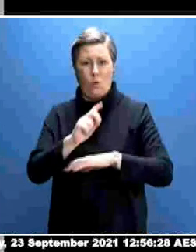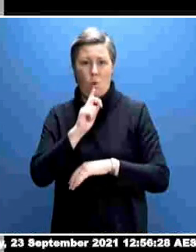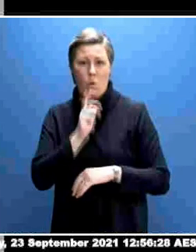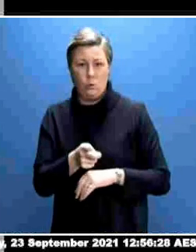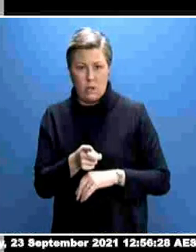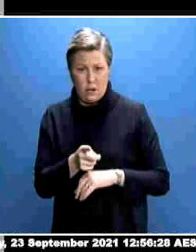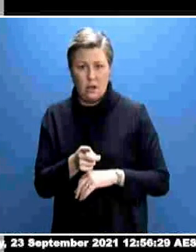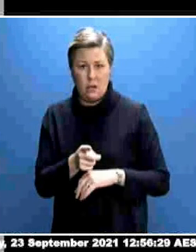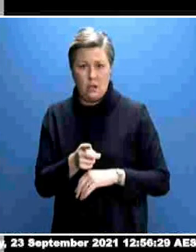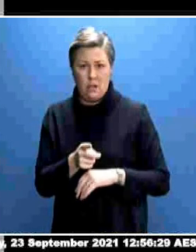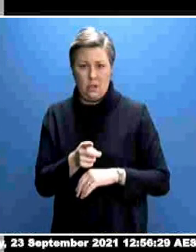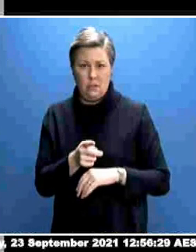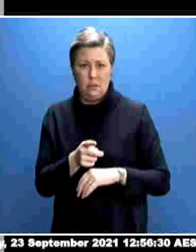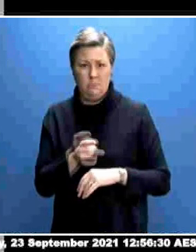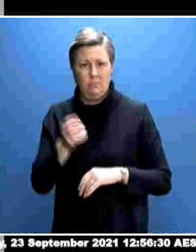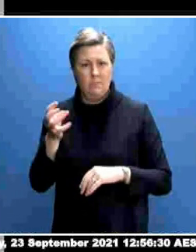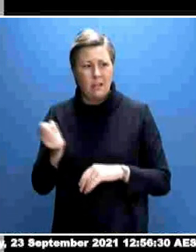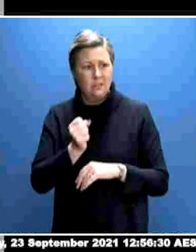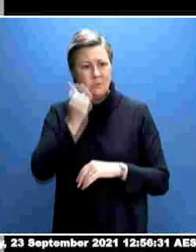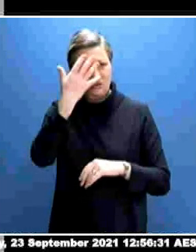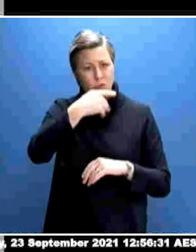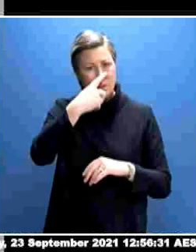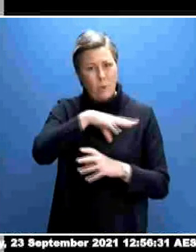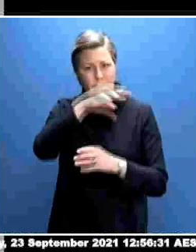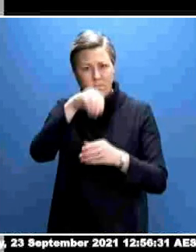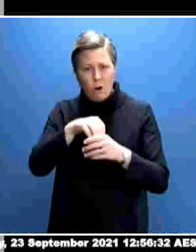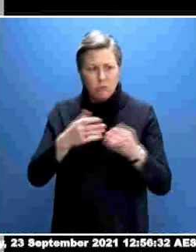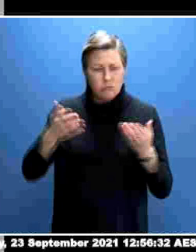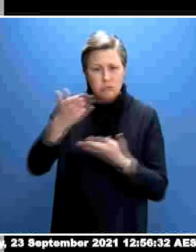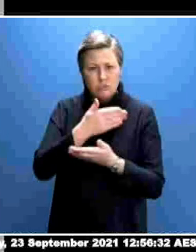Now that, are you able to tell us why that's an important